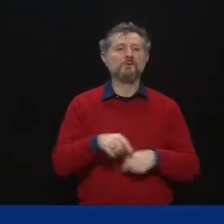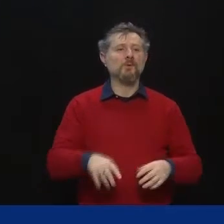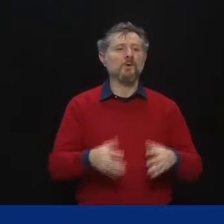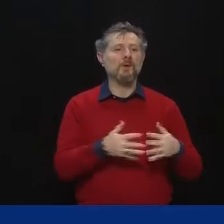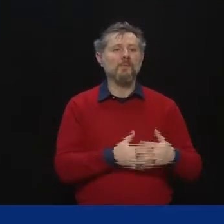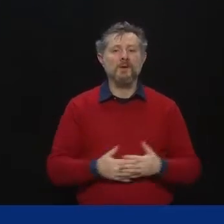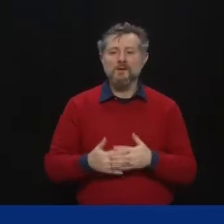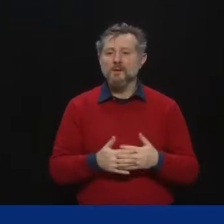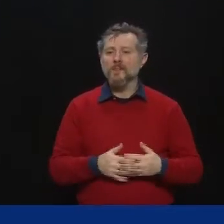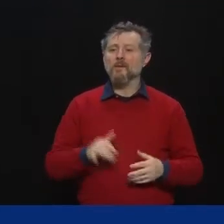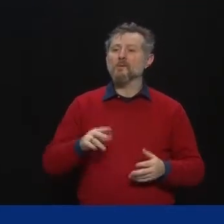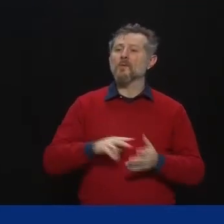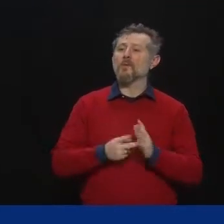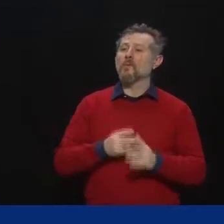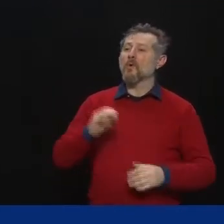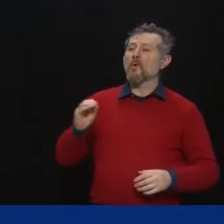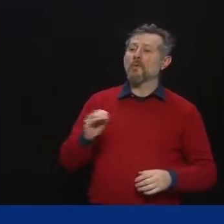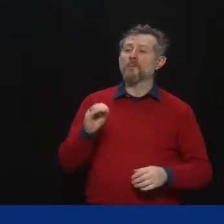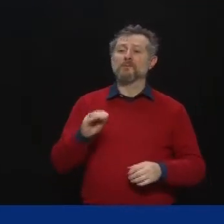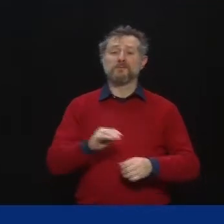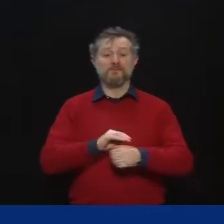SEEING IN THE PLACES, AND JUST